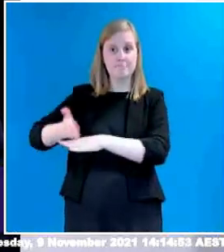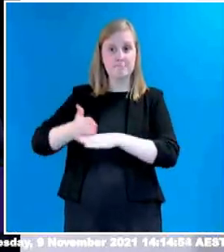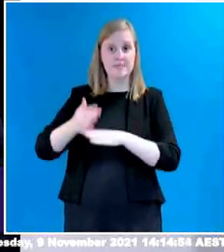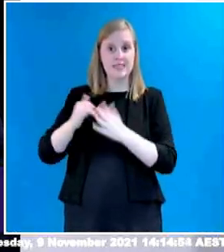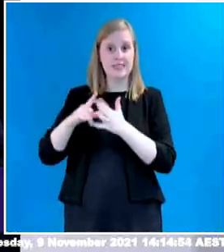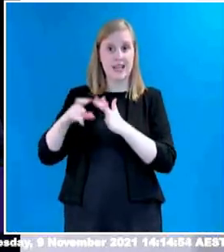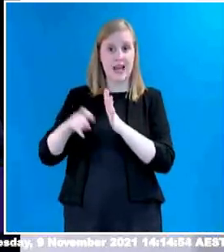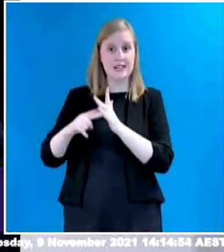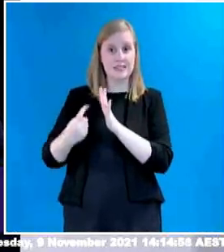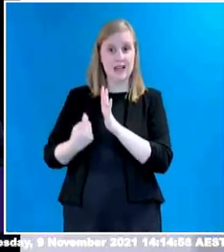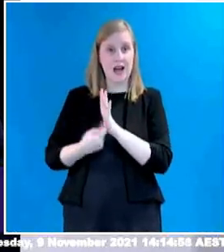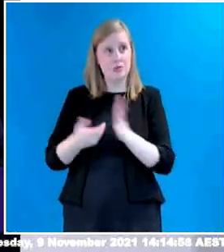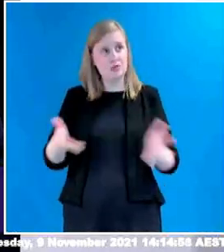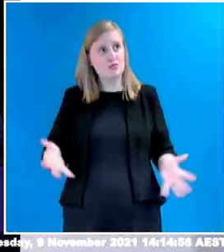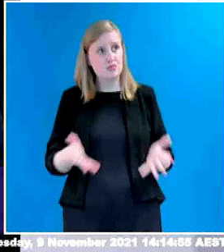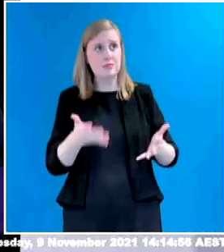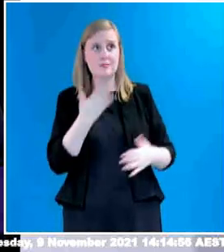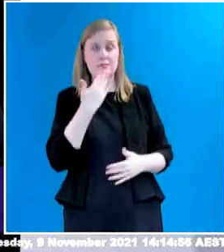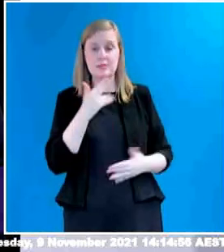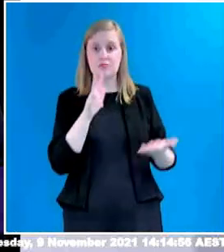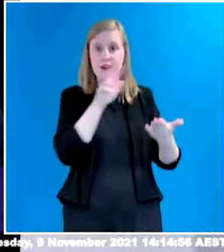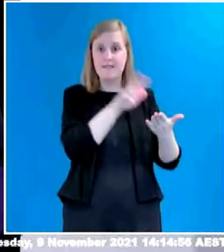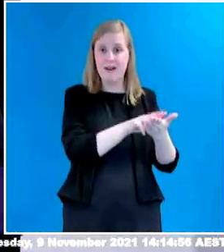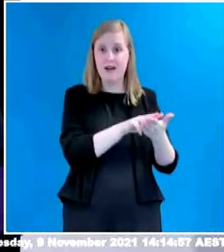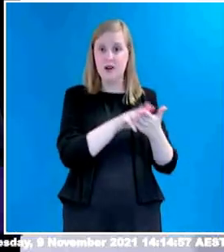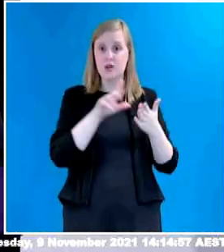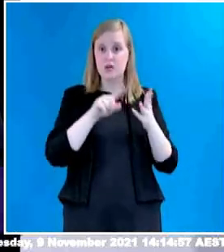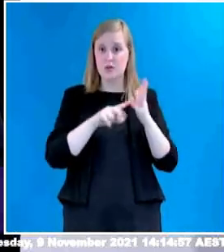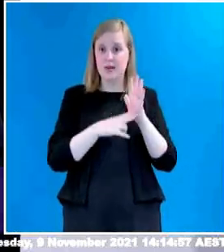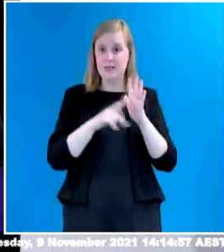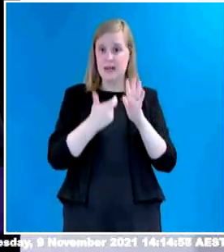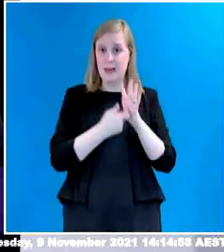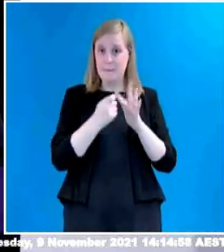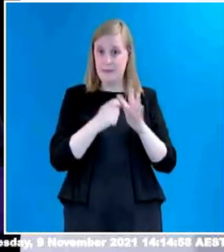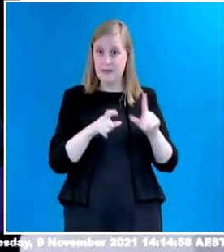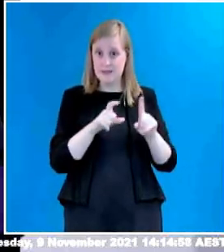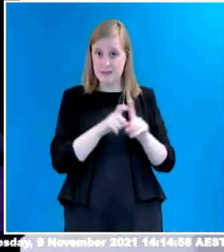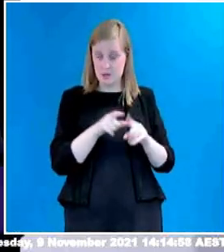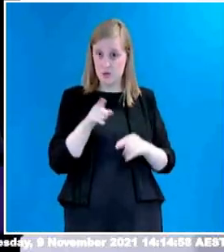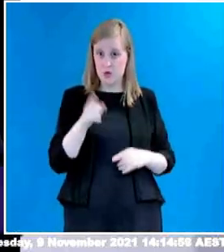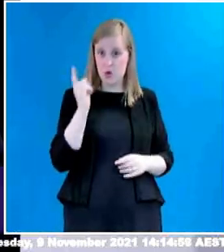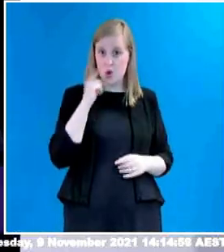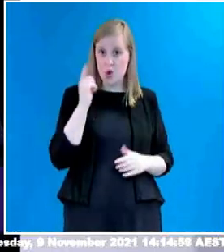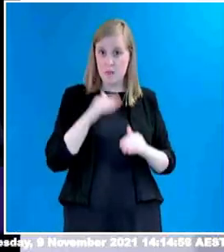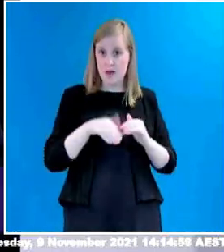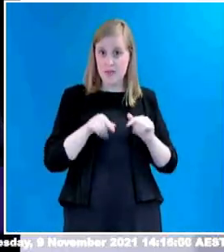So during the consultations, I understand that there were two ways in